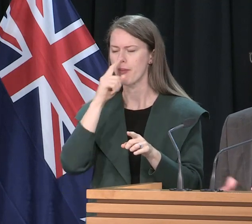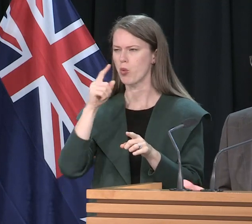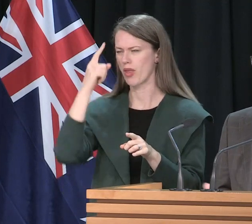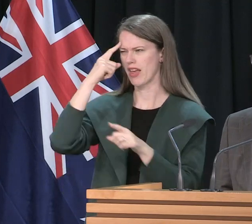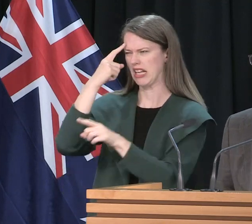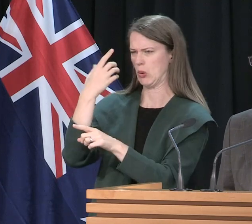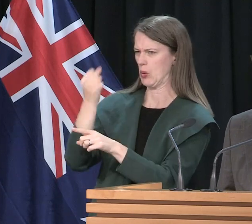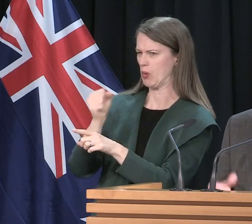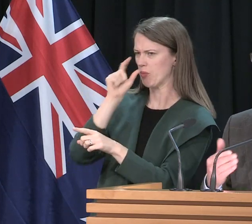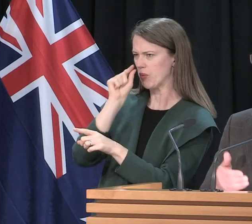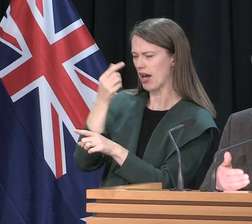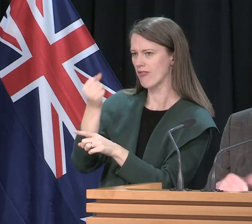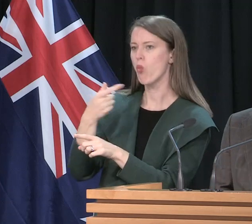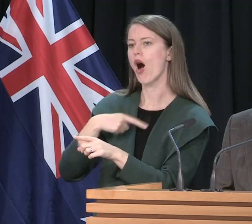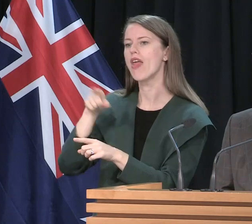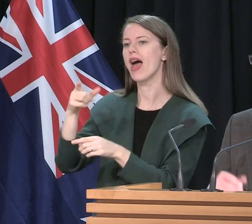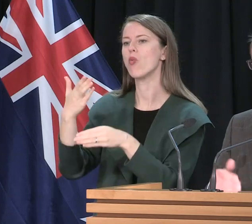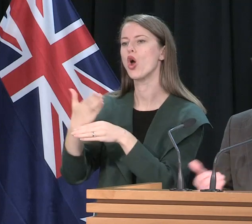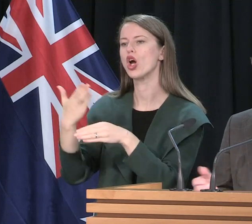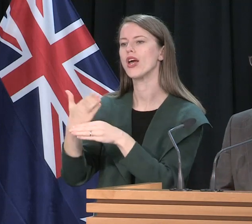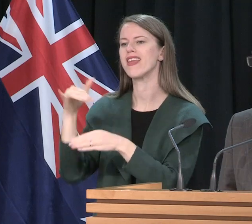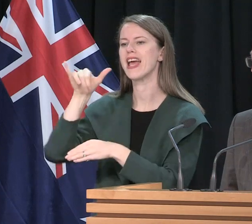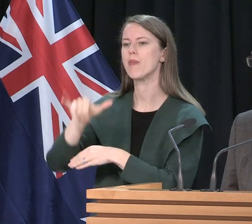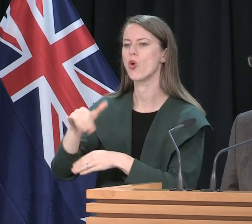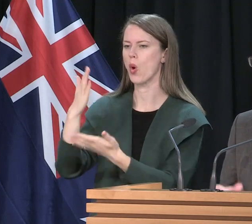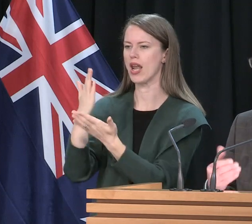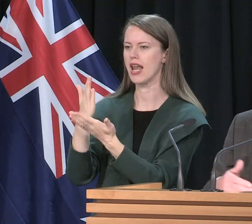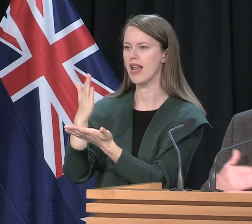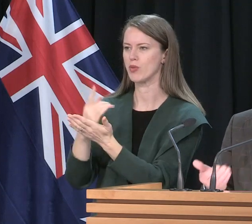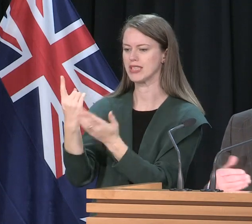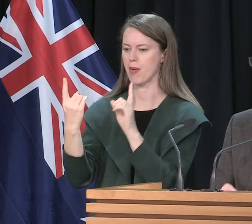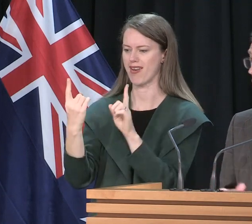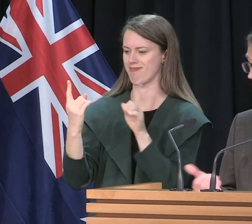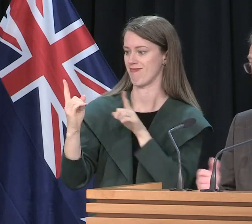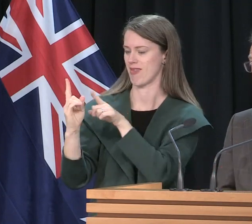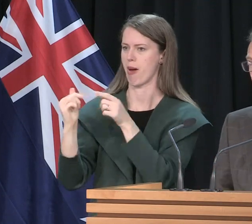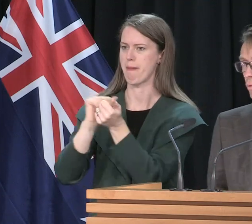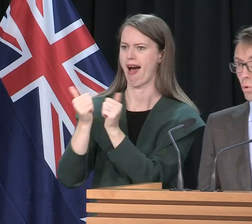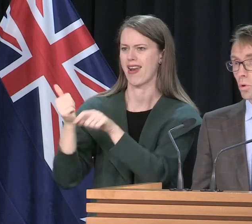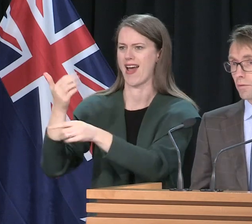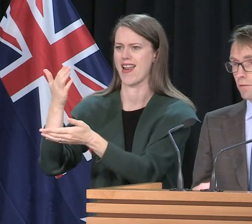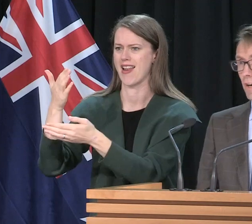symptoms, or the people who are classified as being high index of suspicion, for example, because they work at